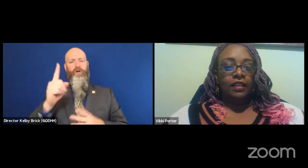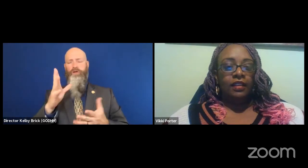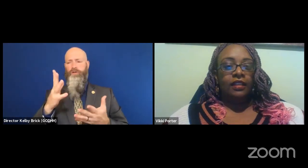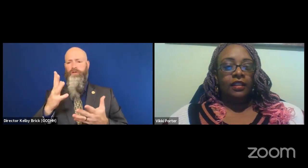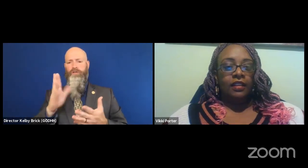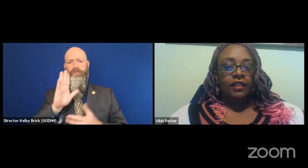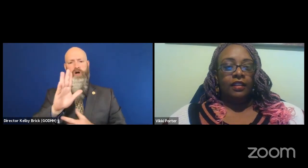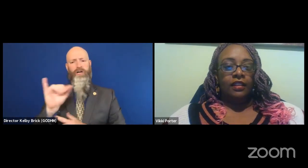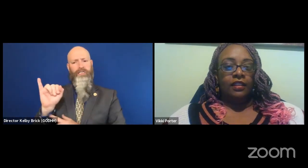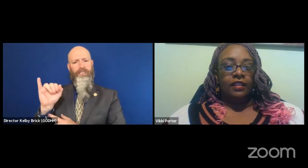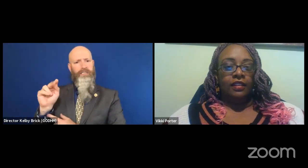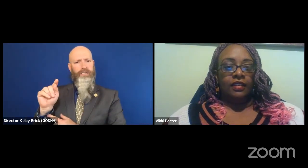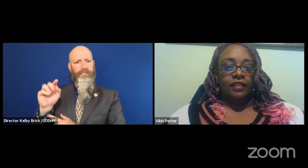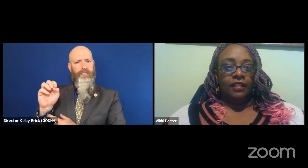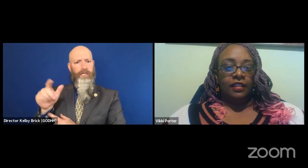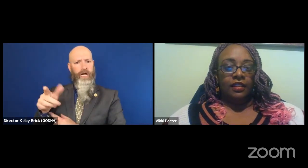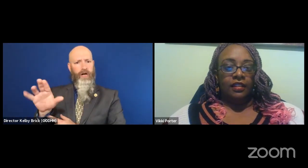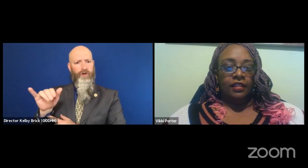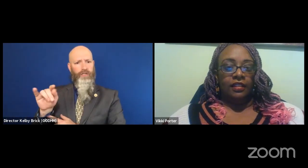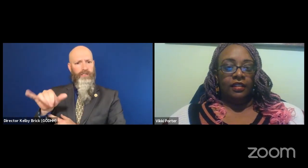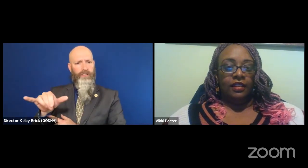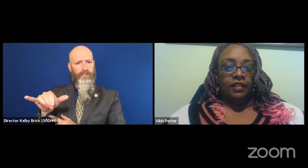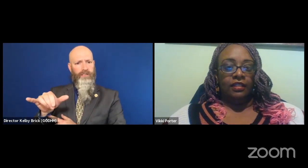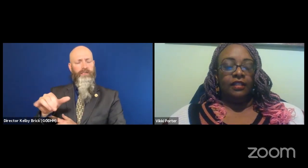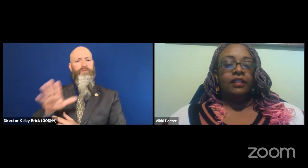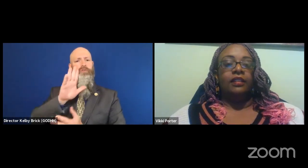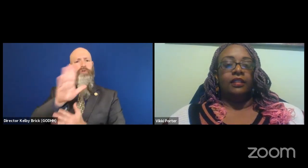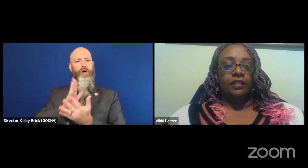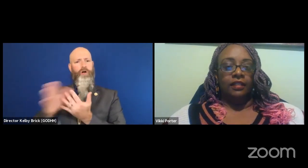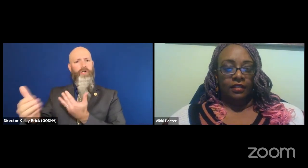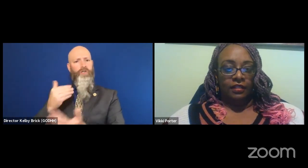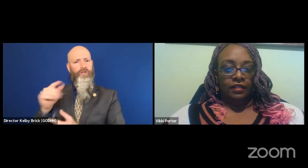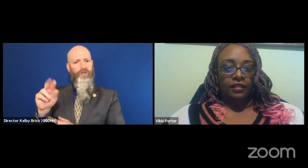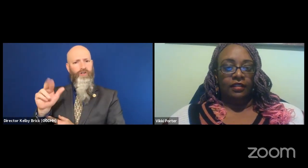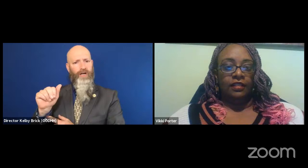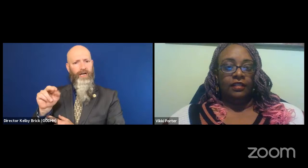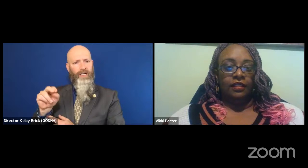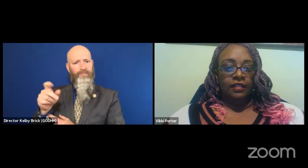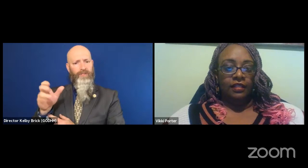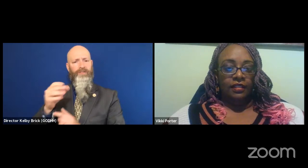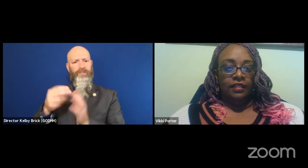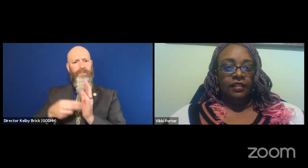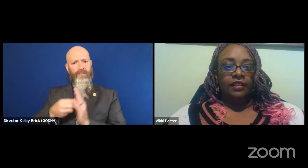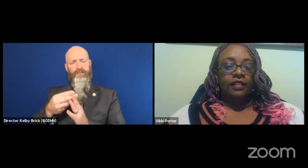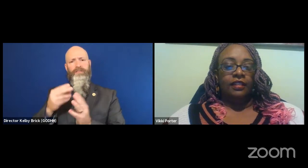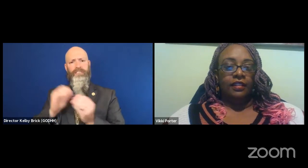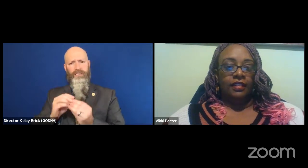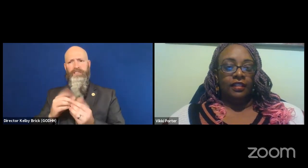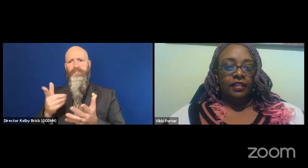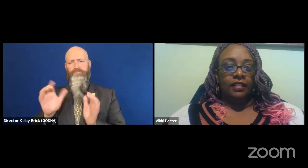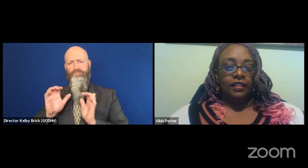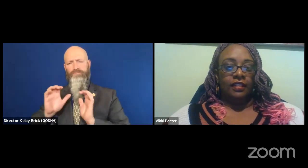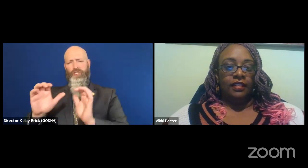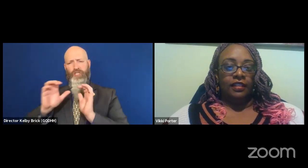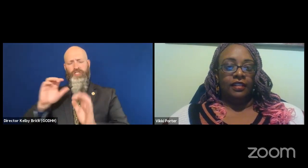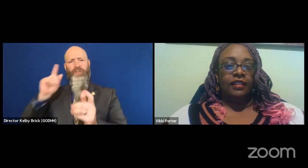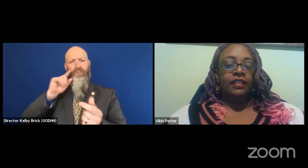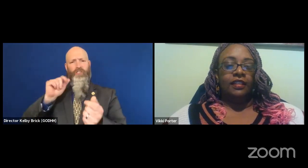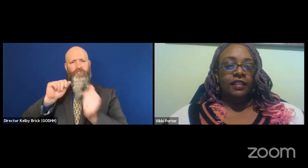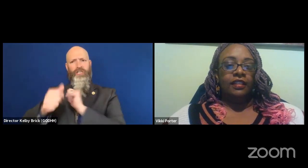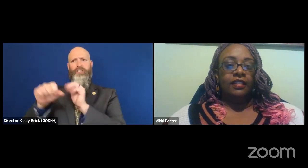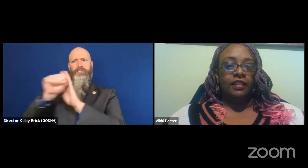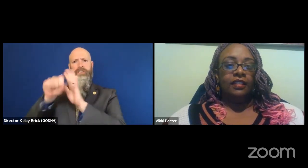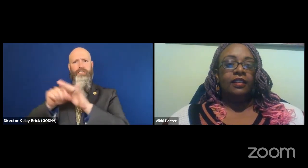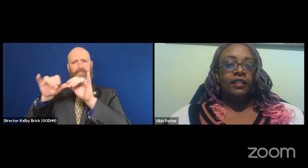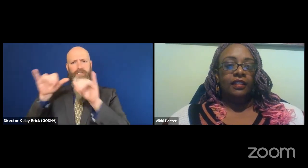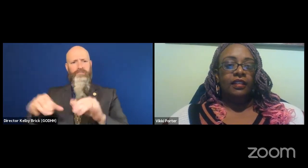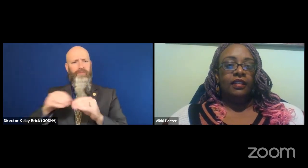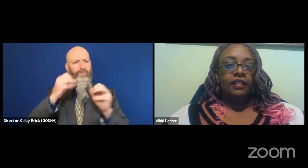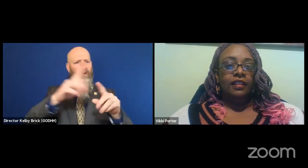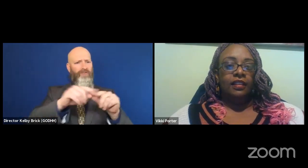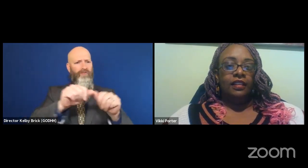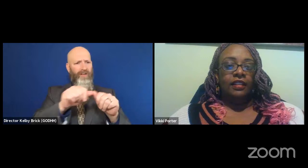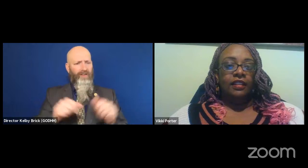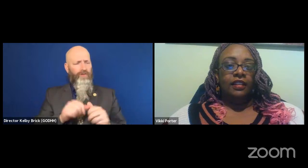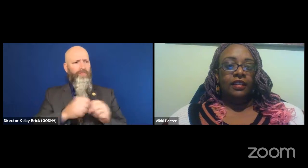we can depend upon. Again, your integrity, your transparency is key in pushing the state